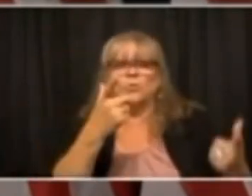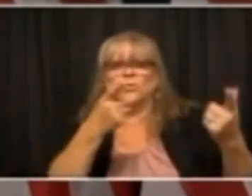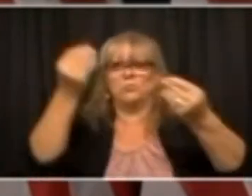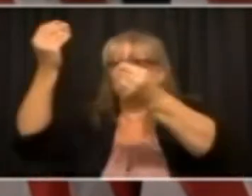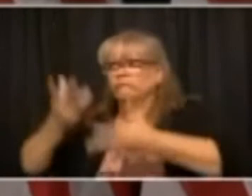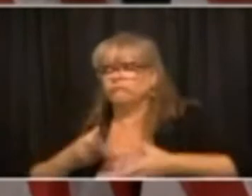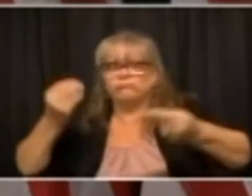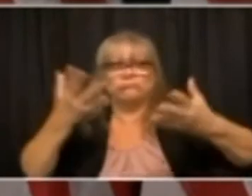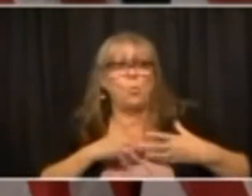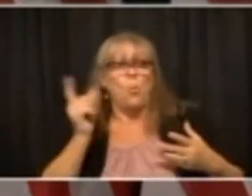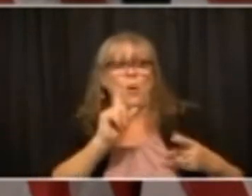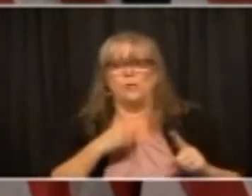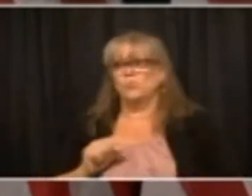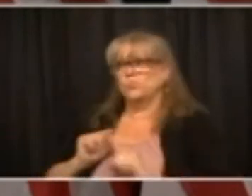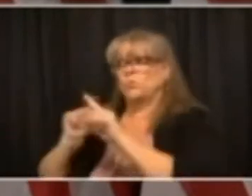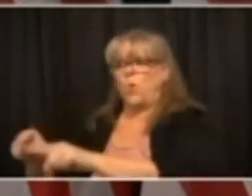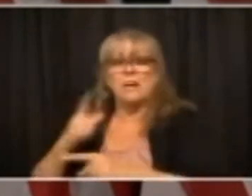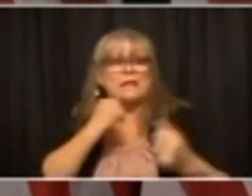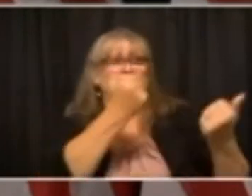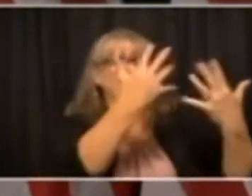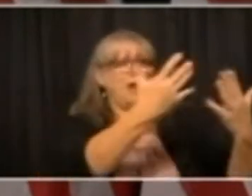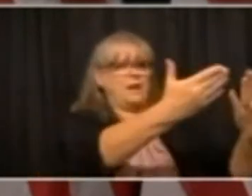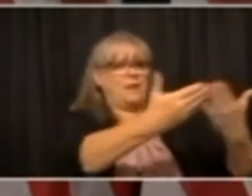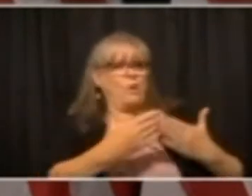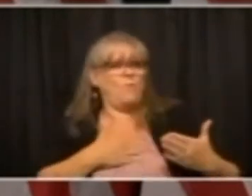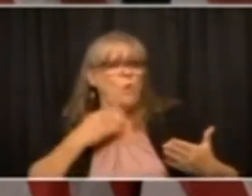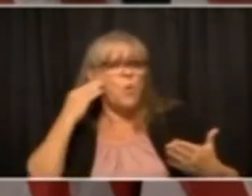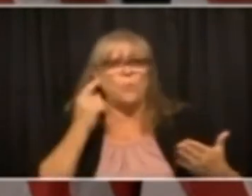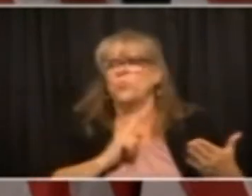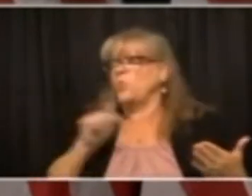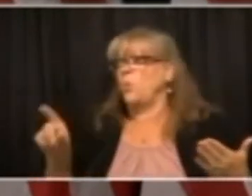my deep appreciation for being able to serve with men and